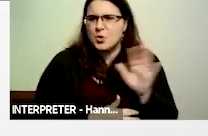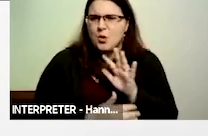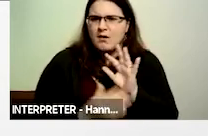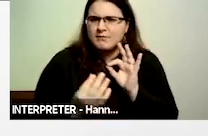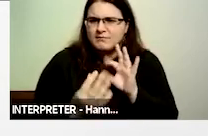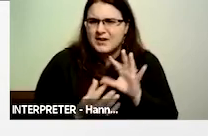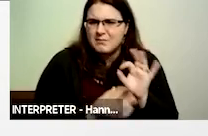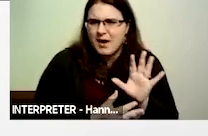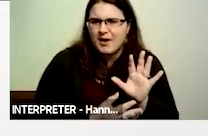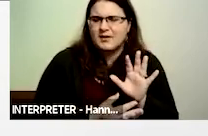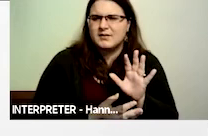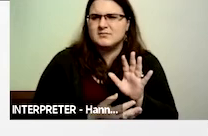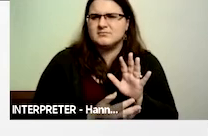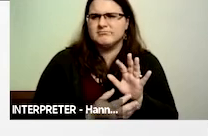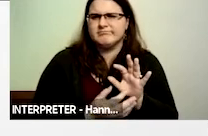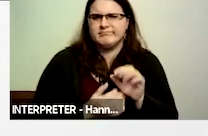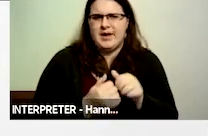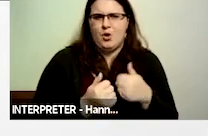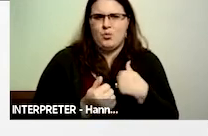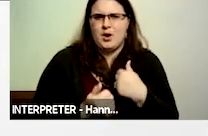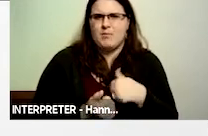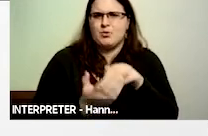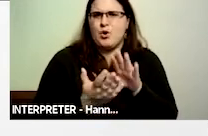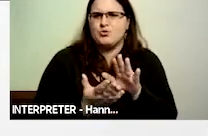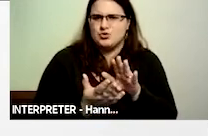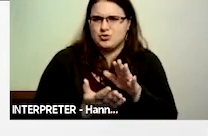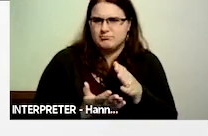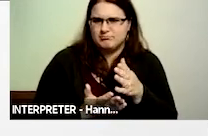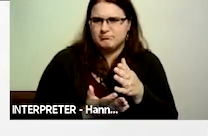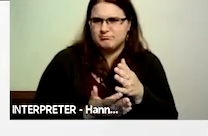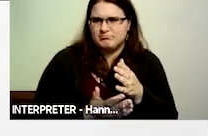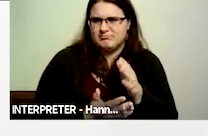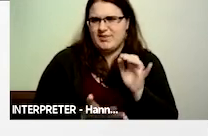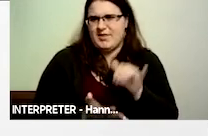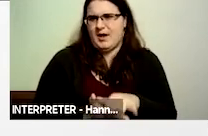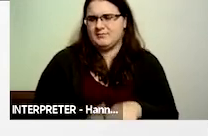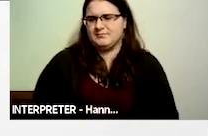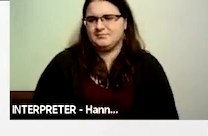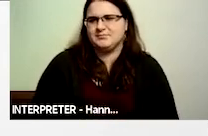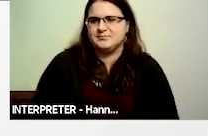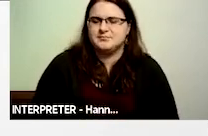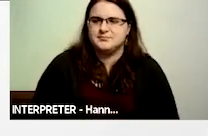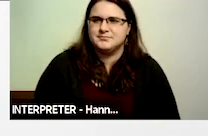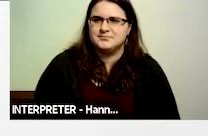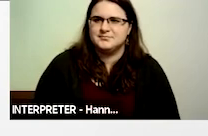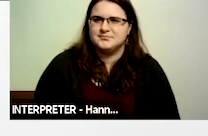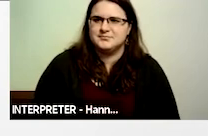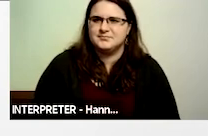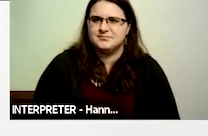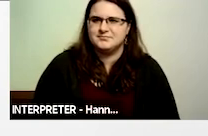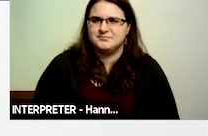how we're approaching things here. So I'll throw it to you to get your students engaged. Rick Mislan: Great, thanks to the lead up